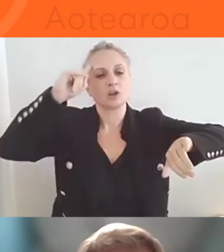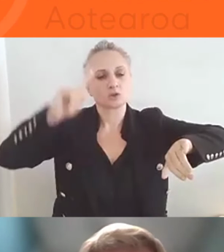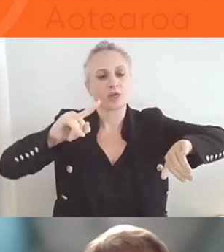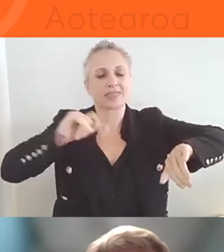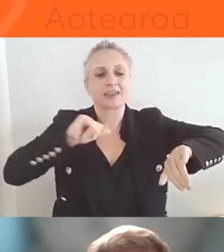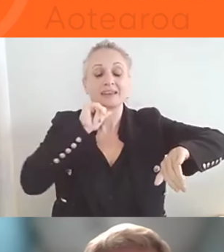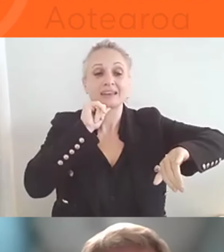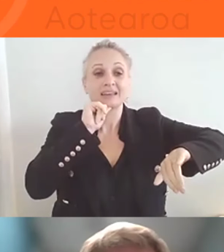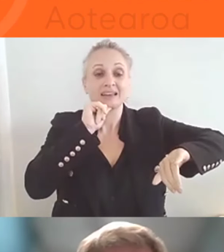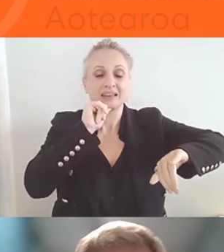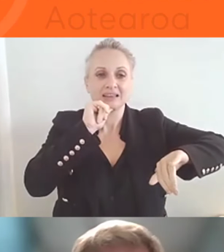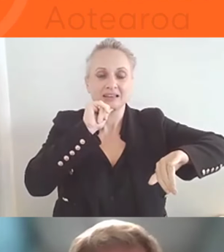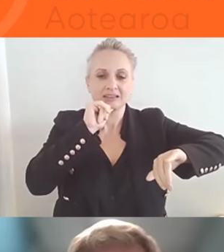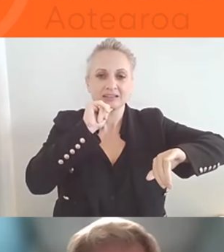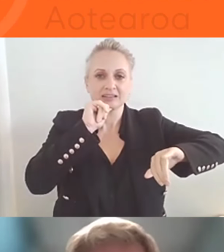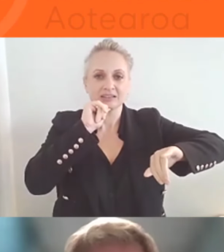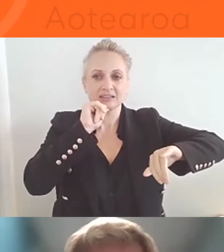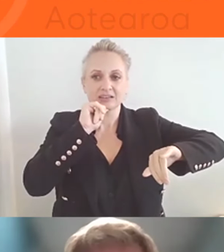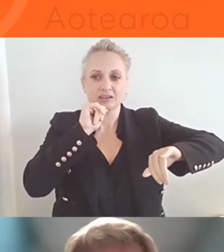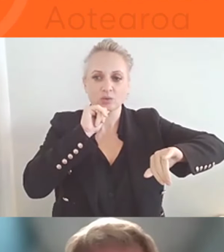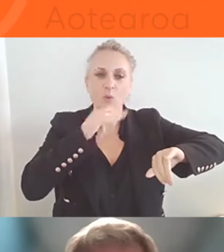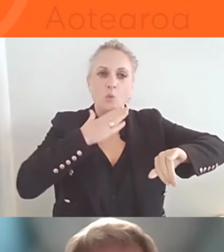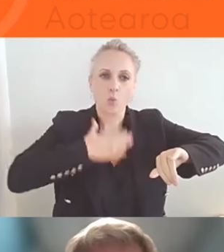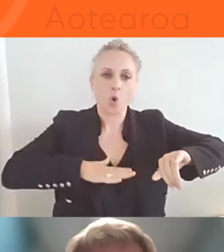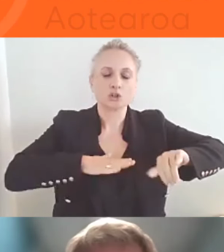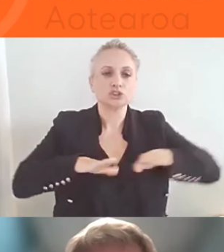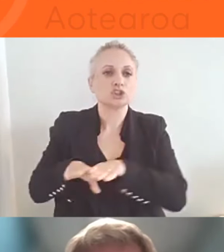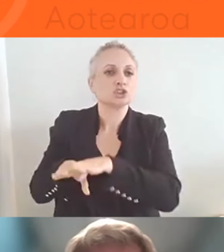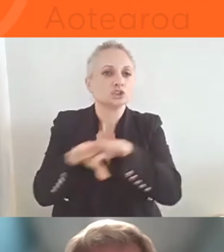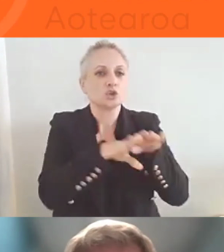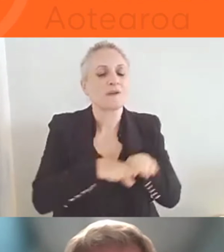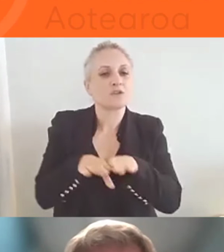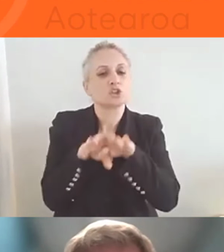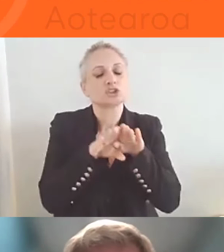we'd want to see universal design standards put into legislation